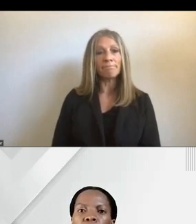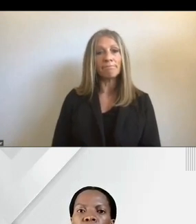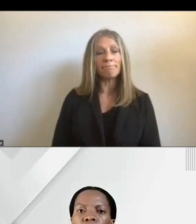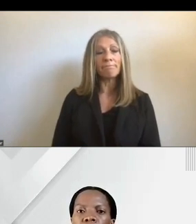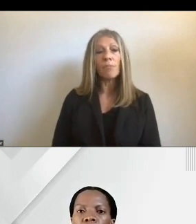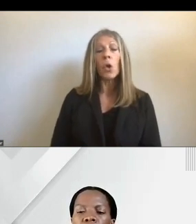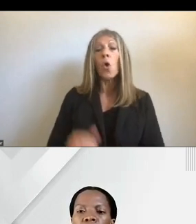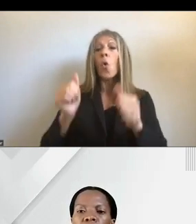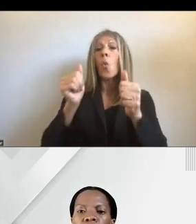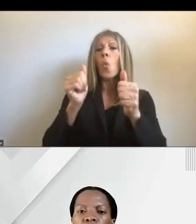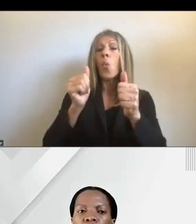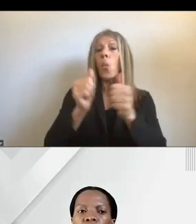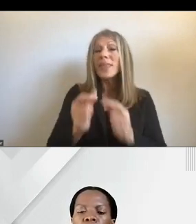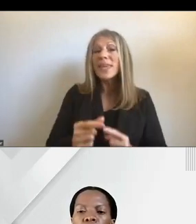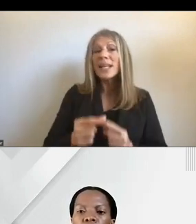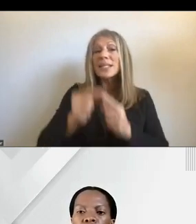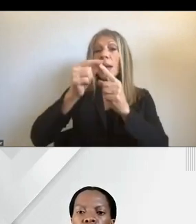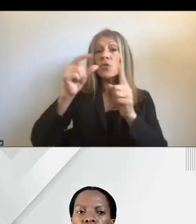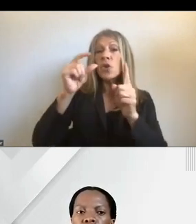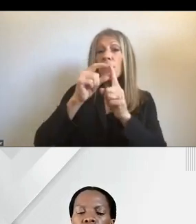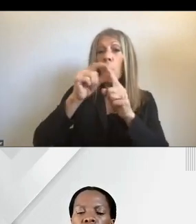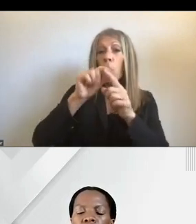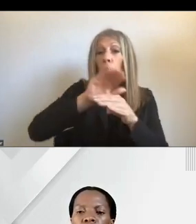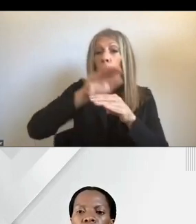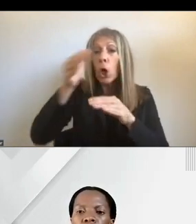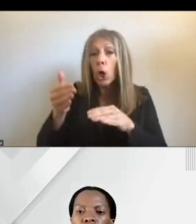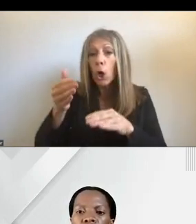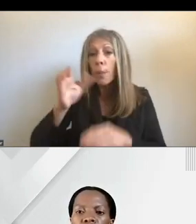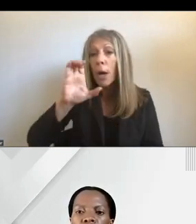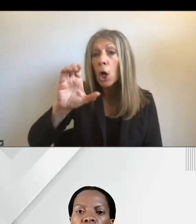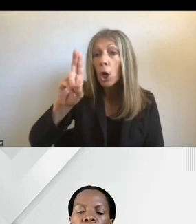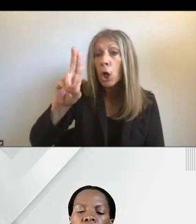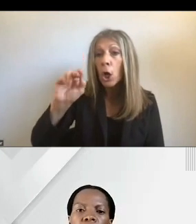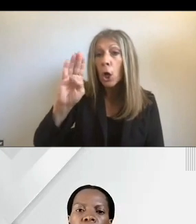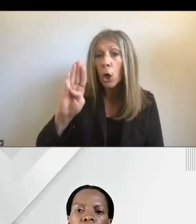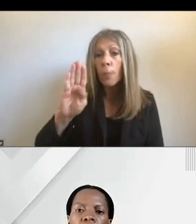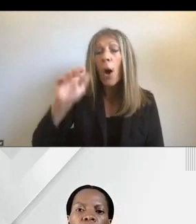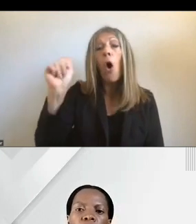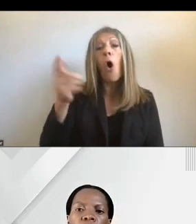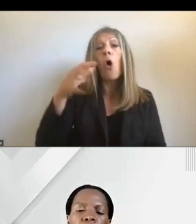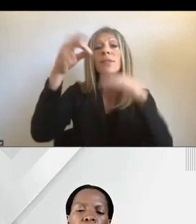With the exception of the word, curb, all definitions on this slide were